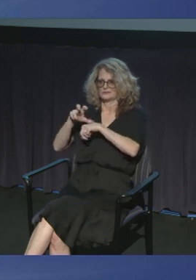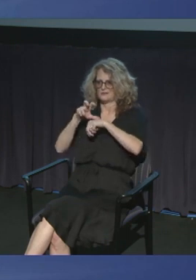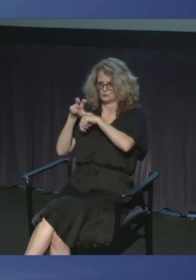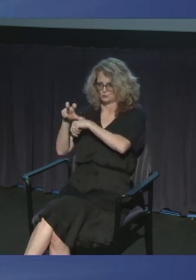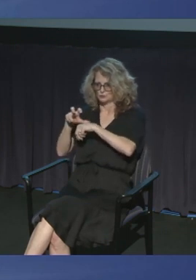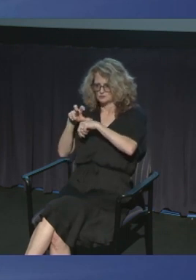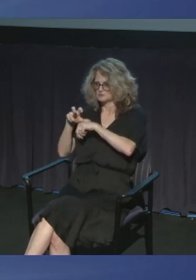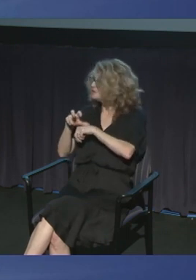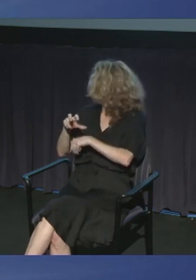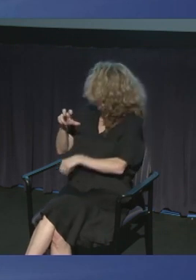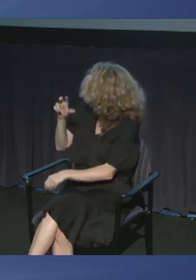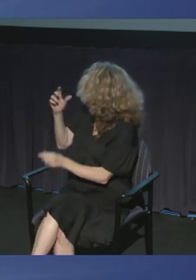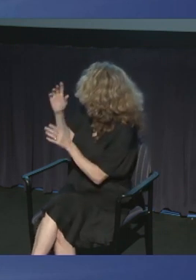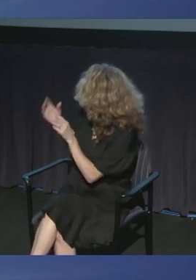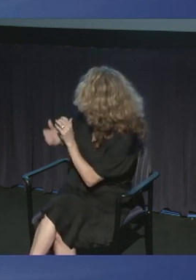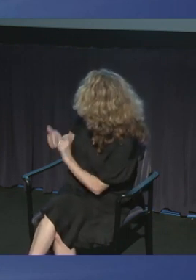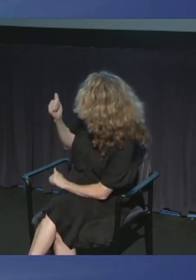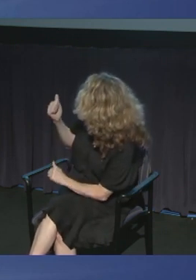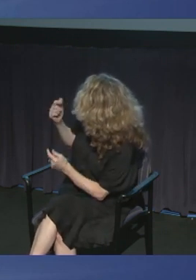RECEPTORS THAT ARE ON THE CELL